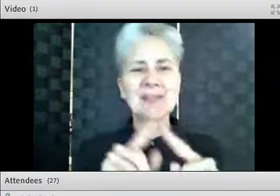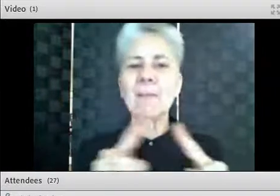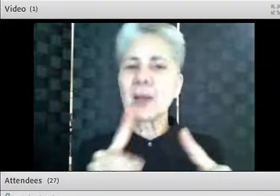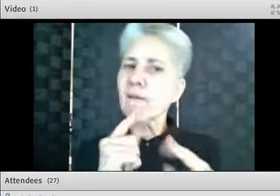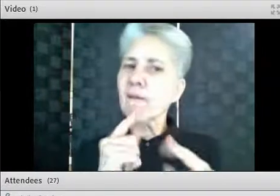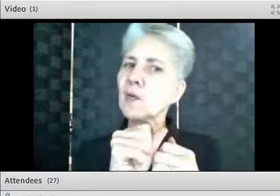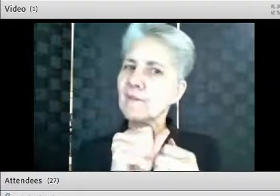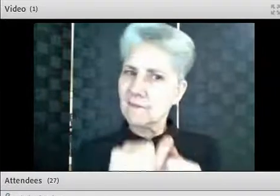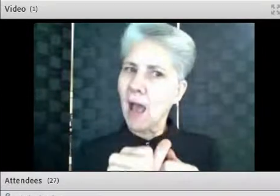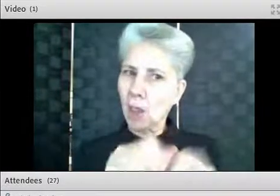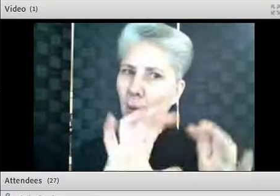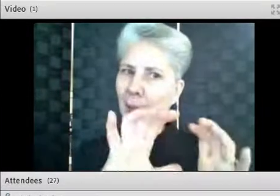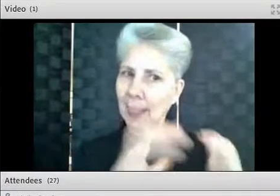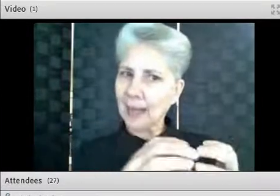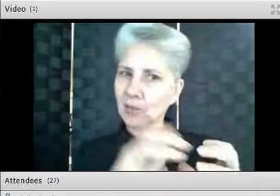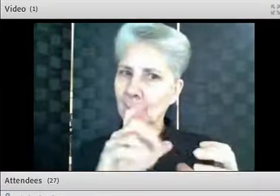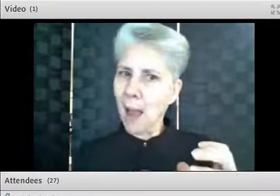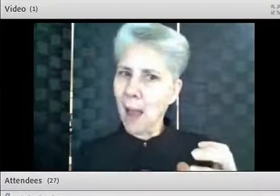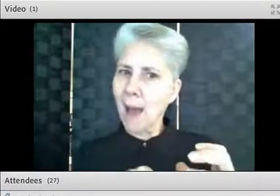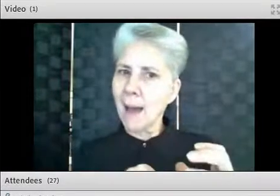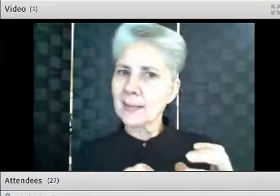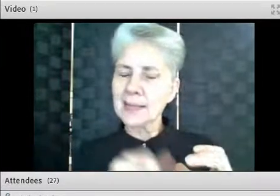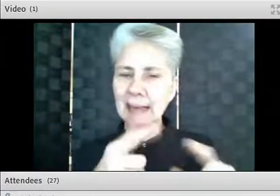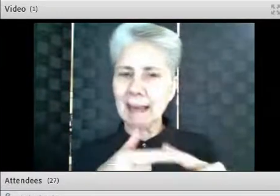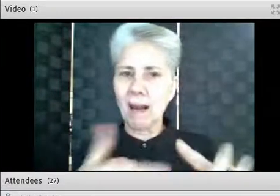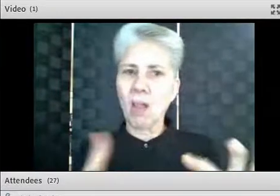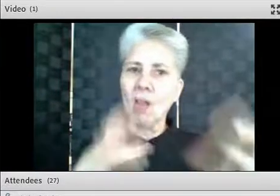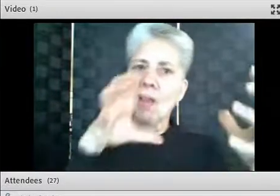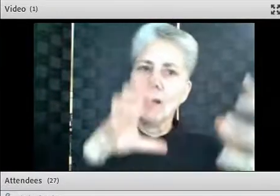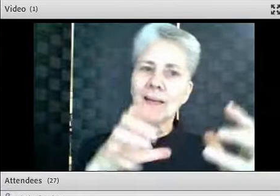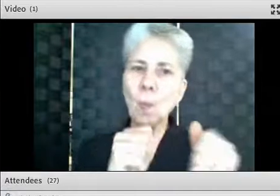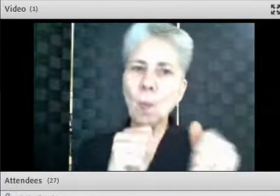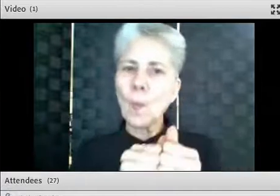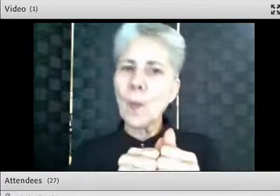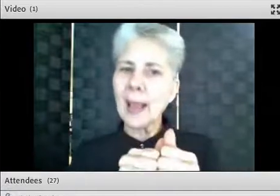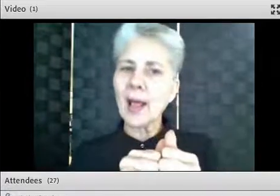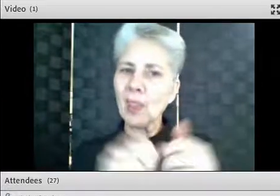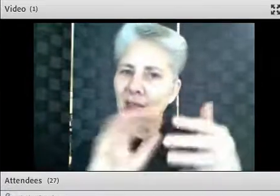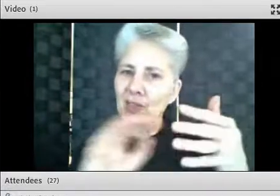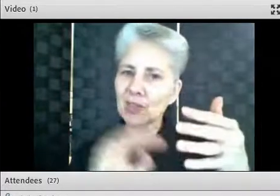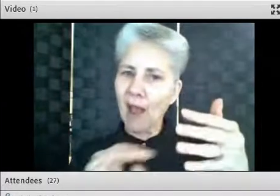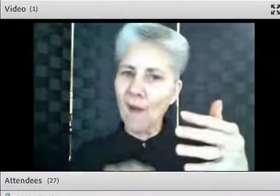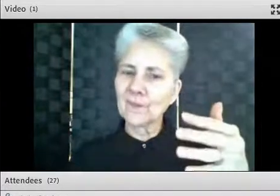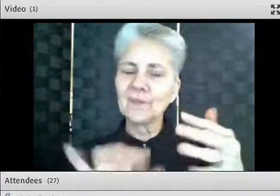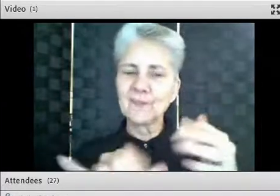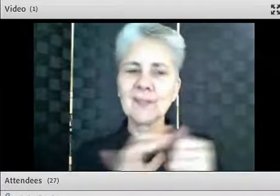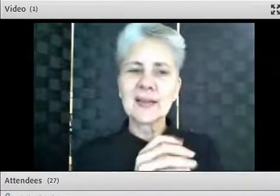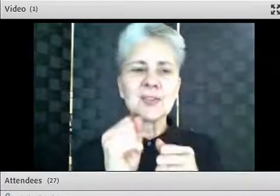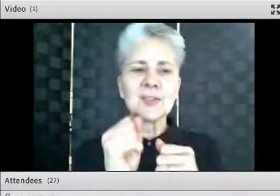your collection is not too wacky in terms of the alphabet.